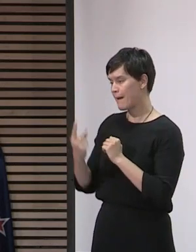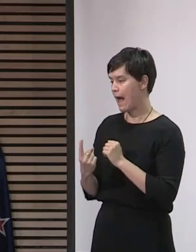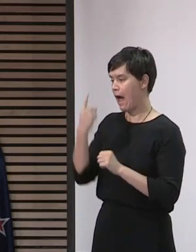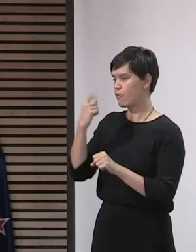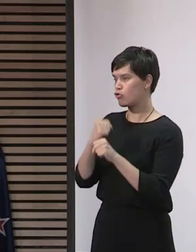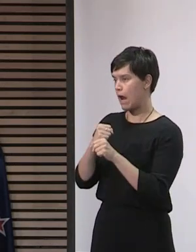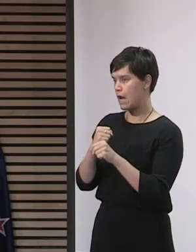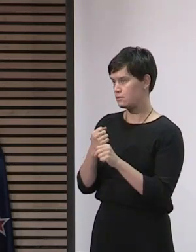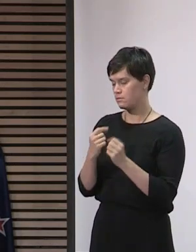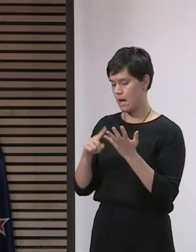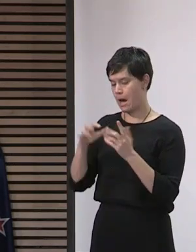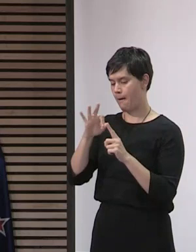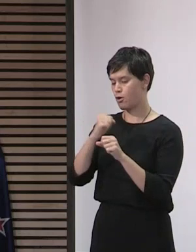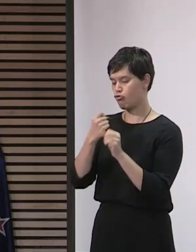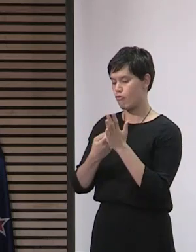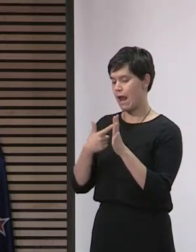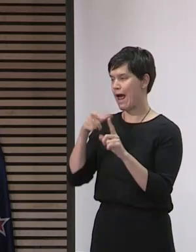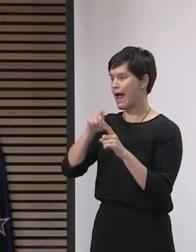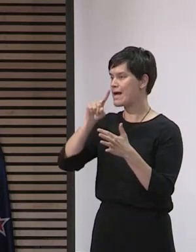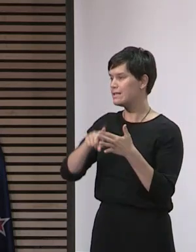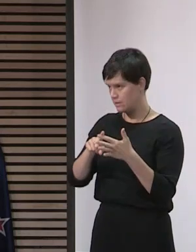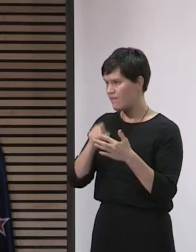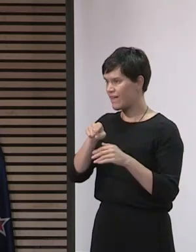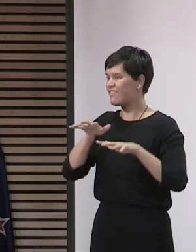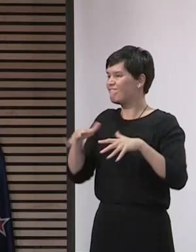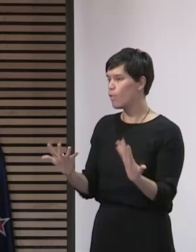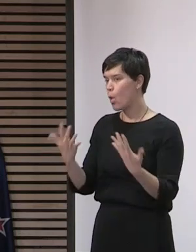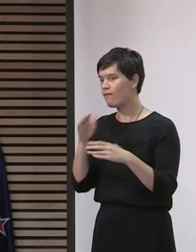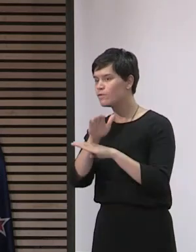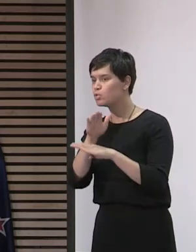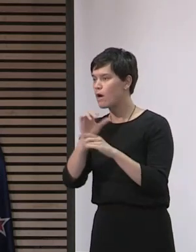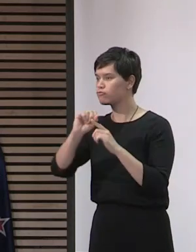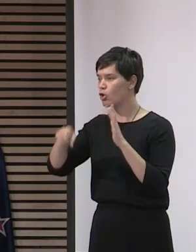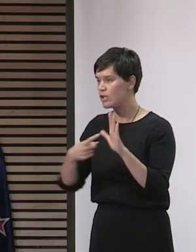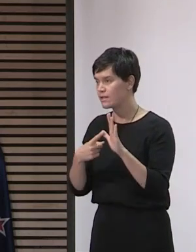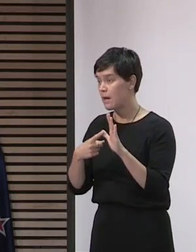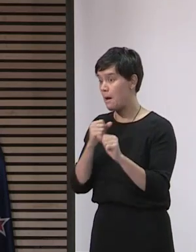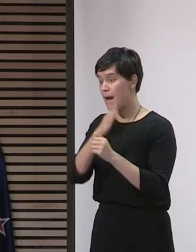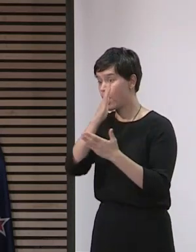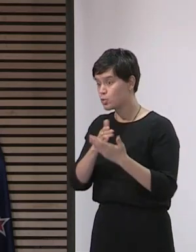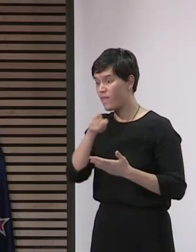infrastructure, you already saw in the upgrade programme the way that we've balanced finding those shovel-ready